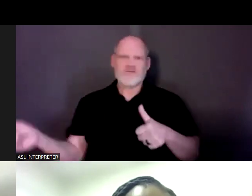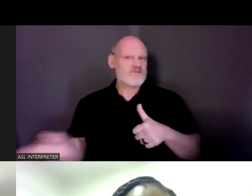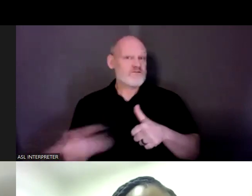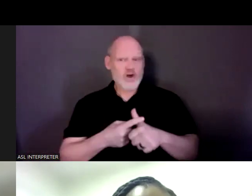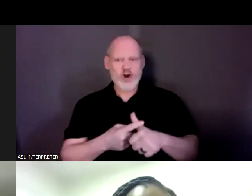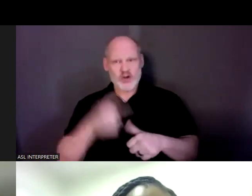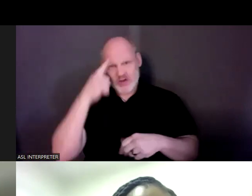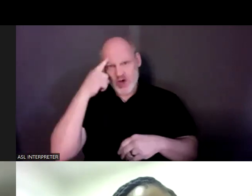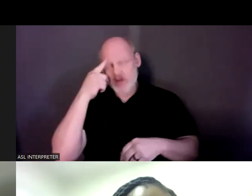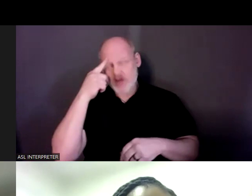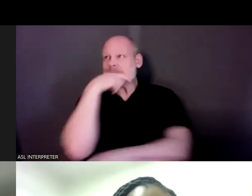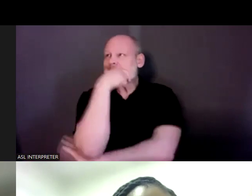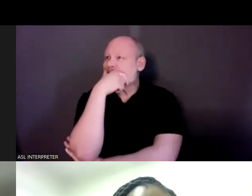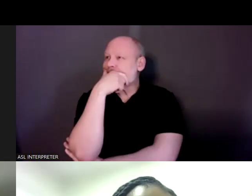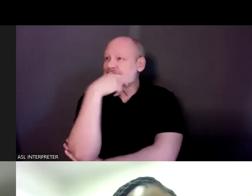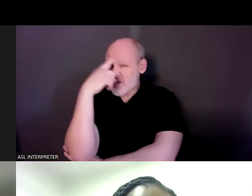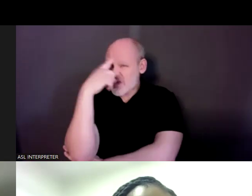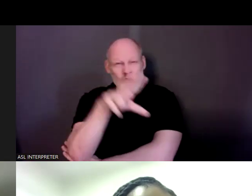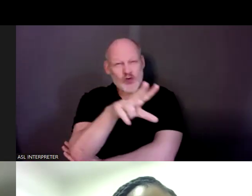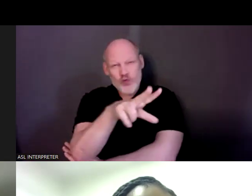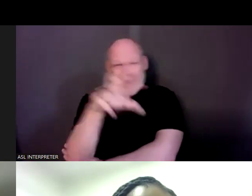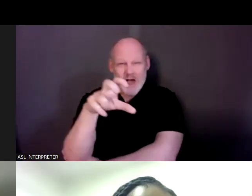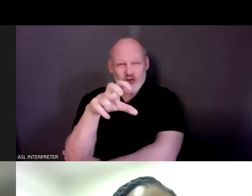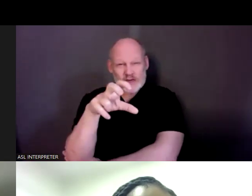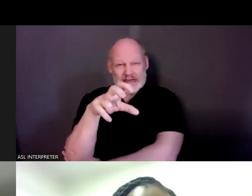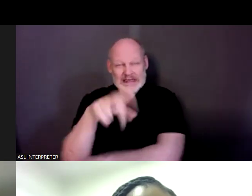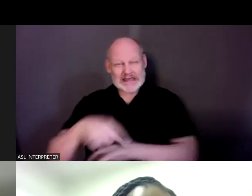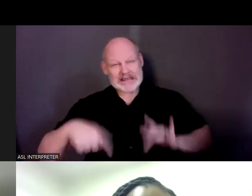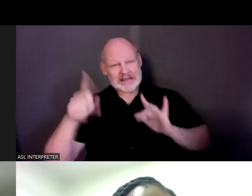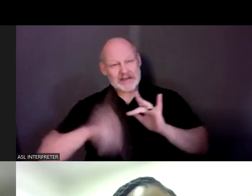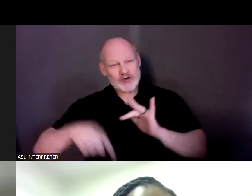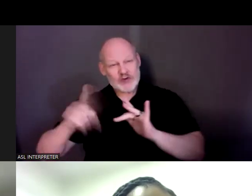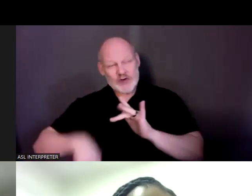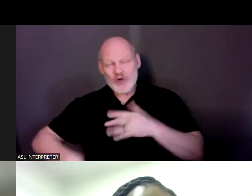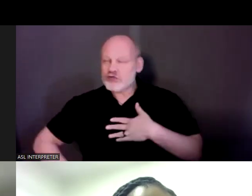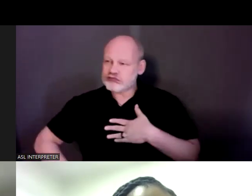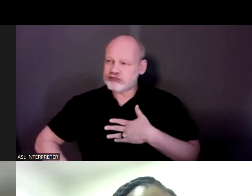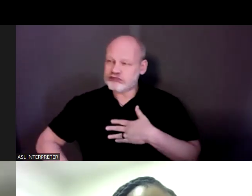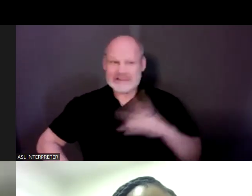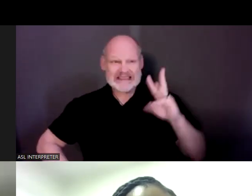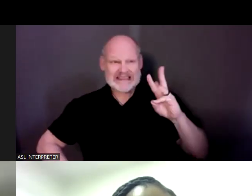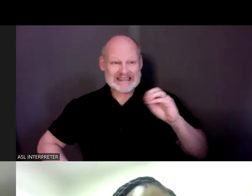okay 300 truant students. You know, we're at 60 some percent attendance. Like you know,